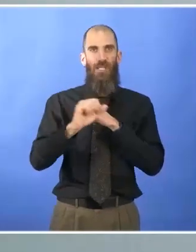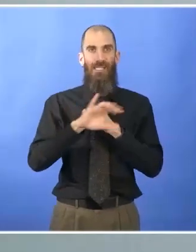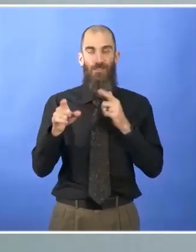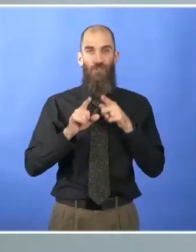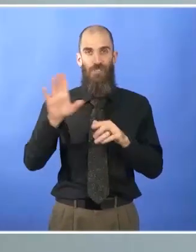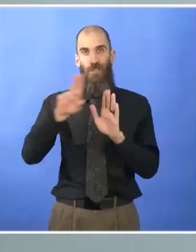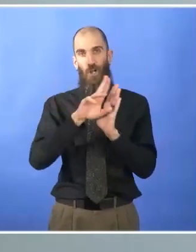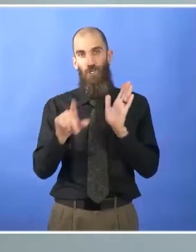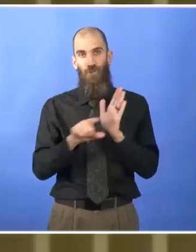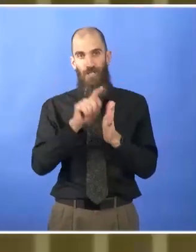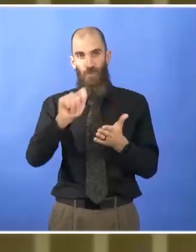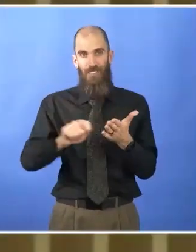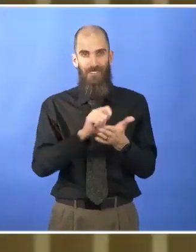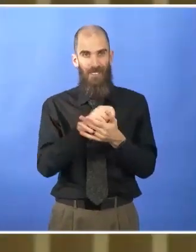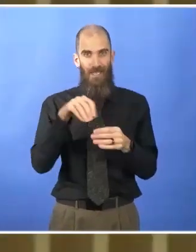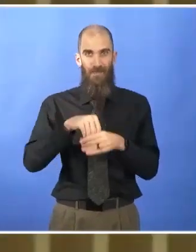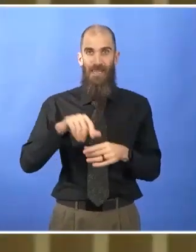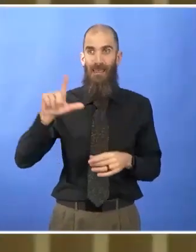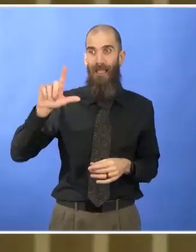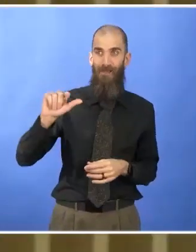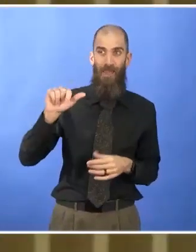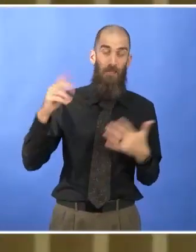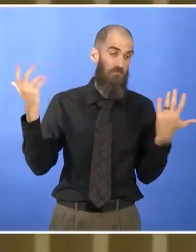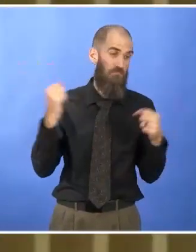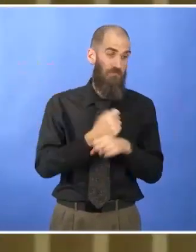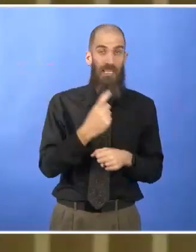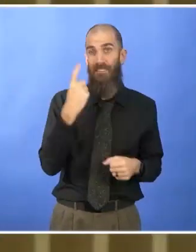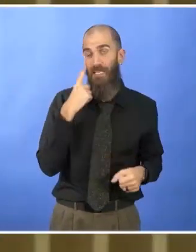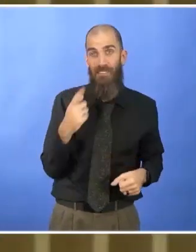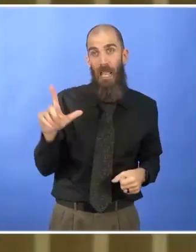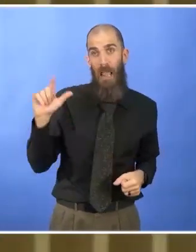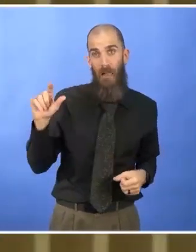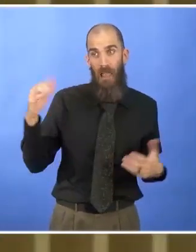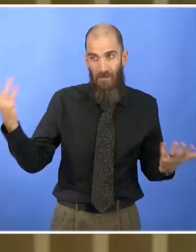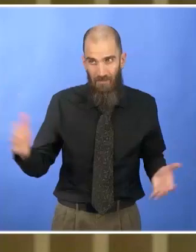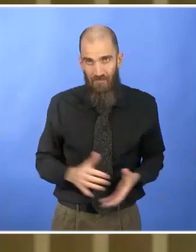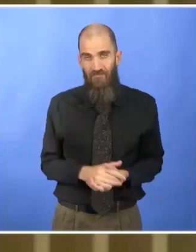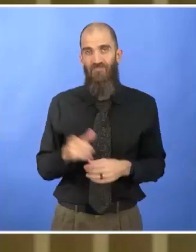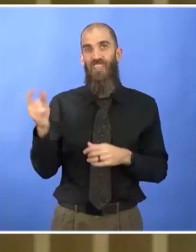HE COVERED THE OSCARS FOR THE TODAY SHOW.